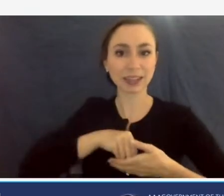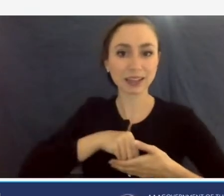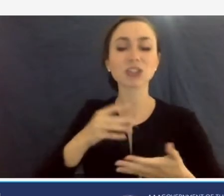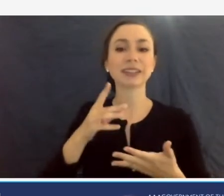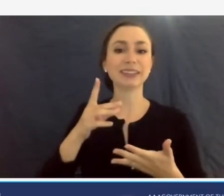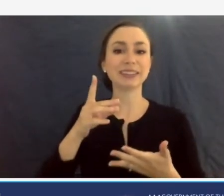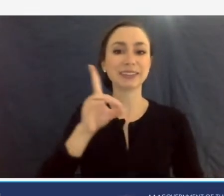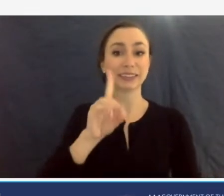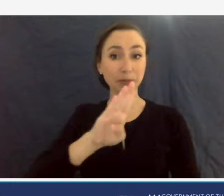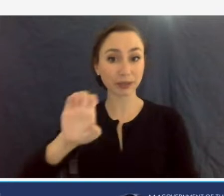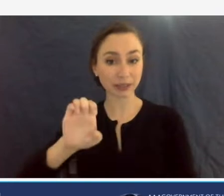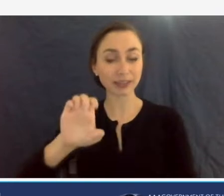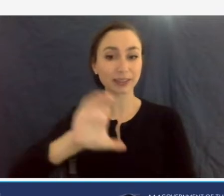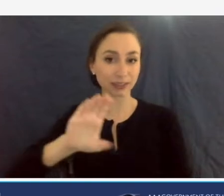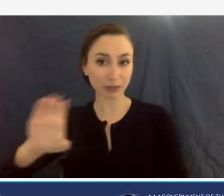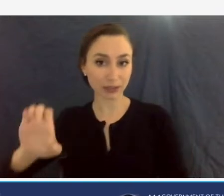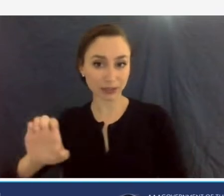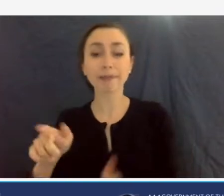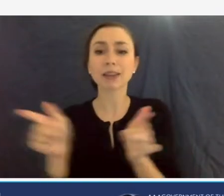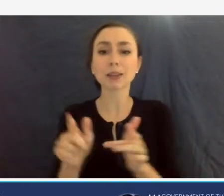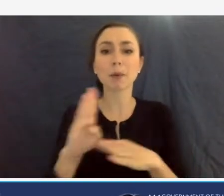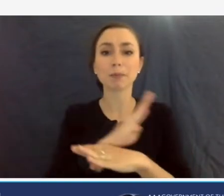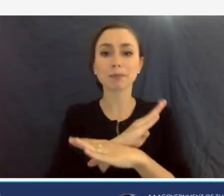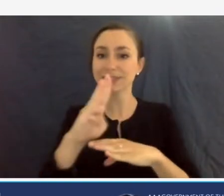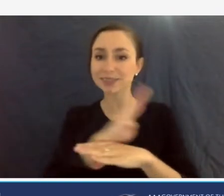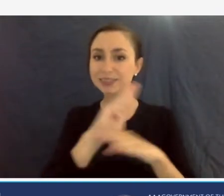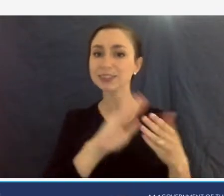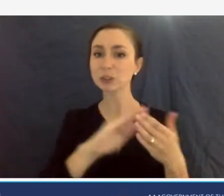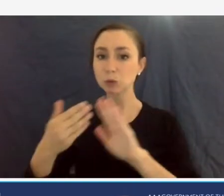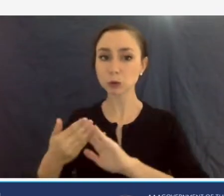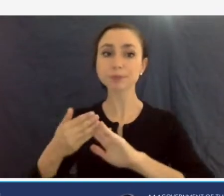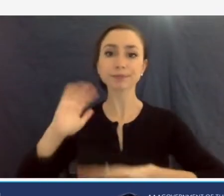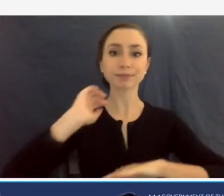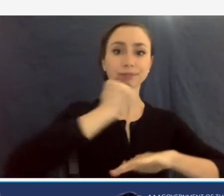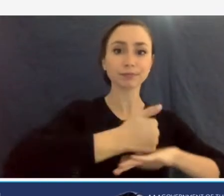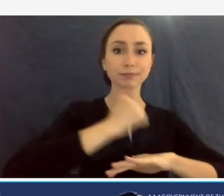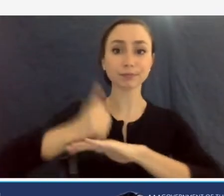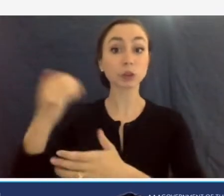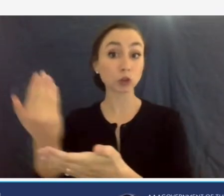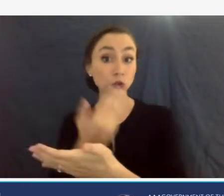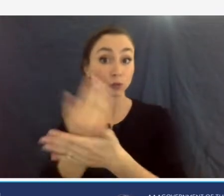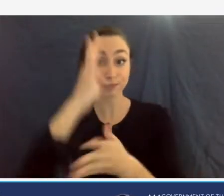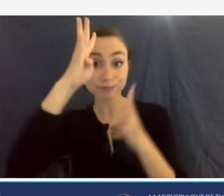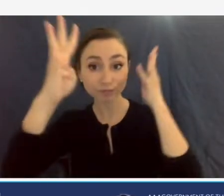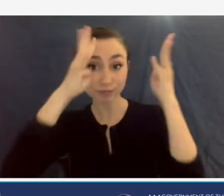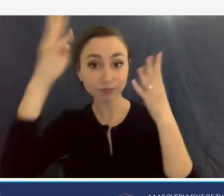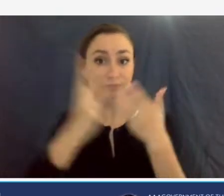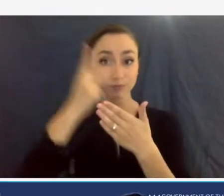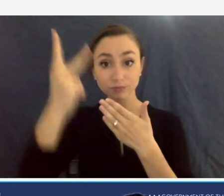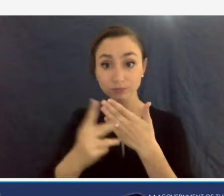and small business community by implementing new and innovative programs technologies and services